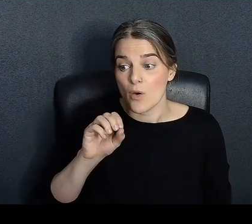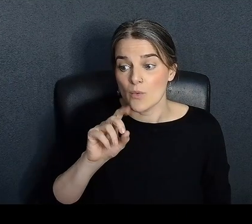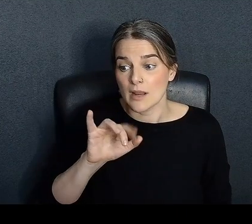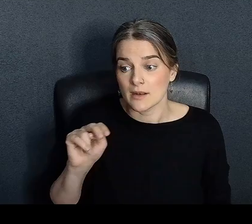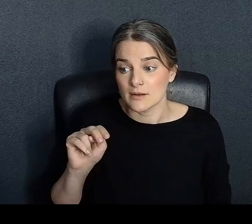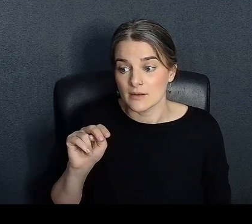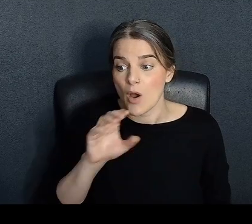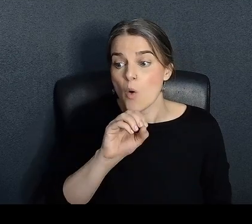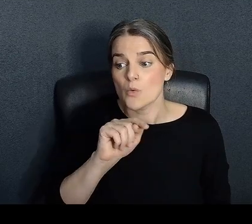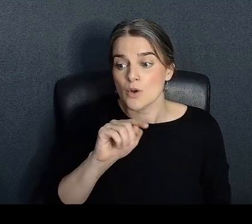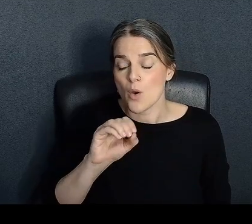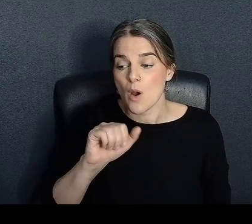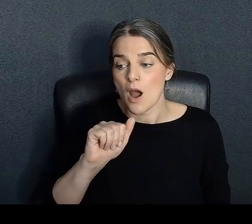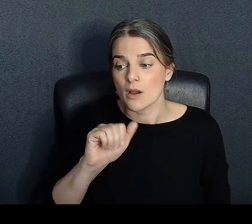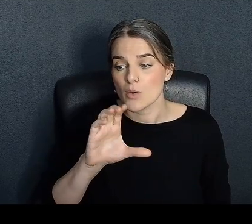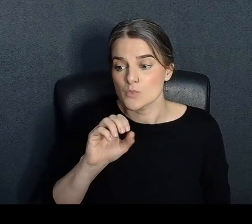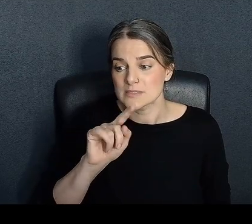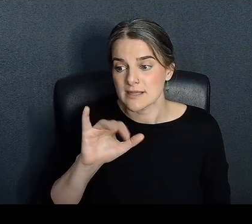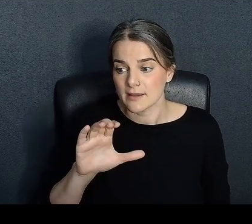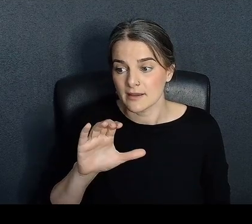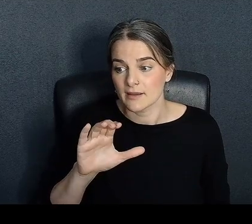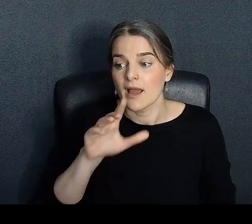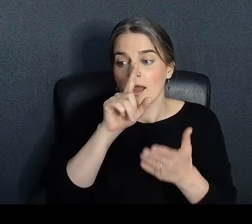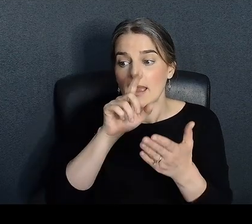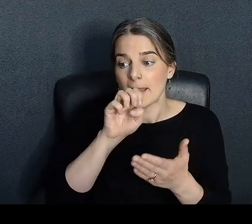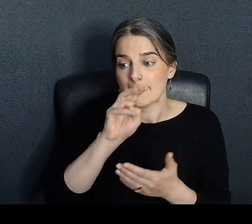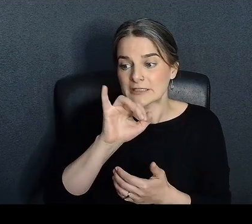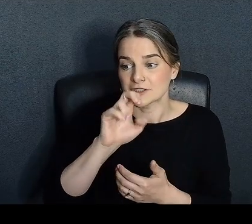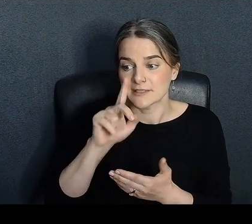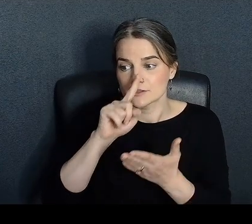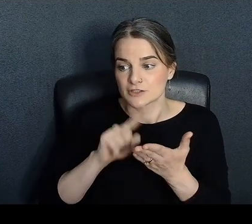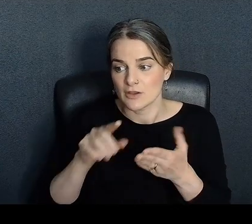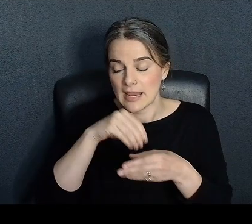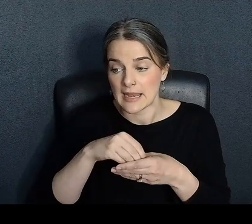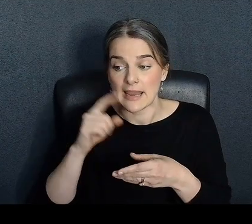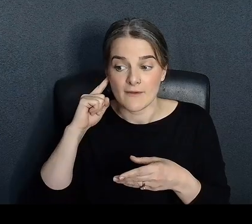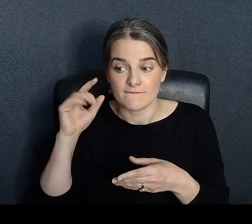And tympanometry checks how well your eardrum moves.